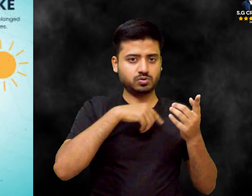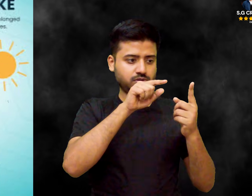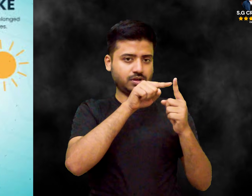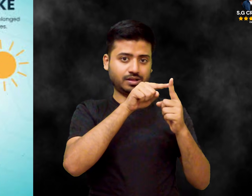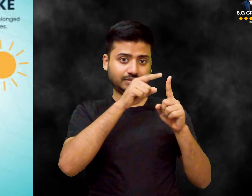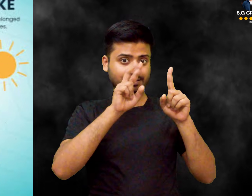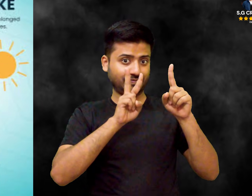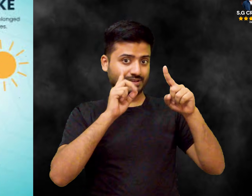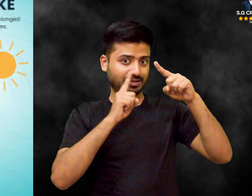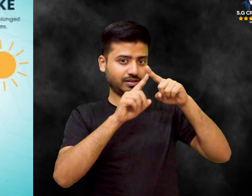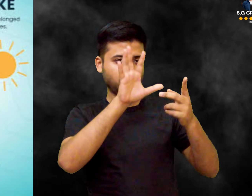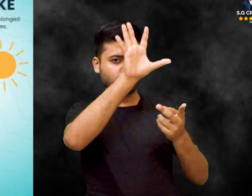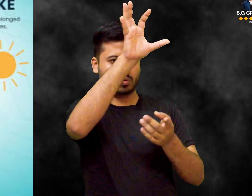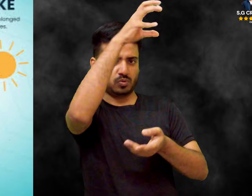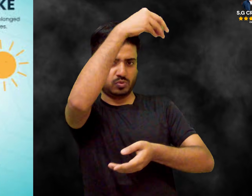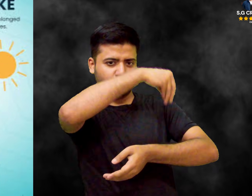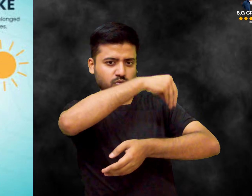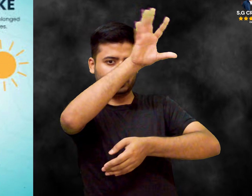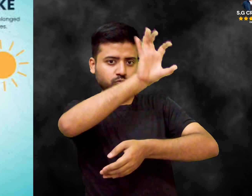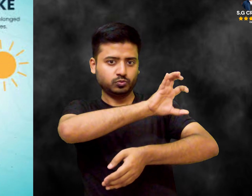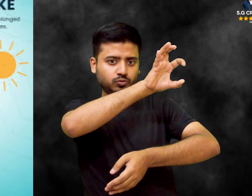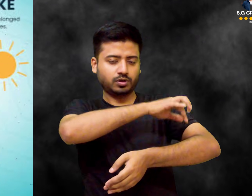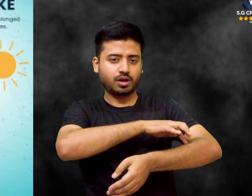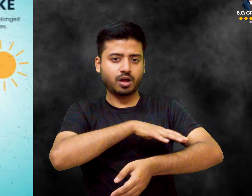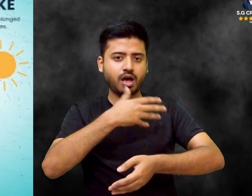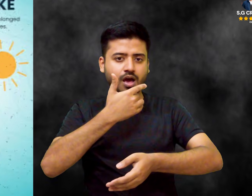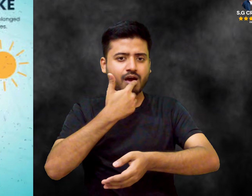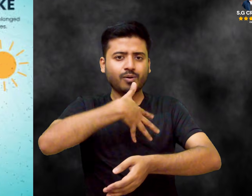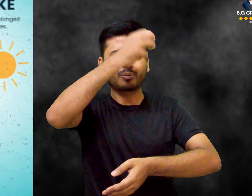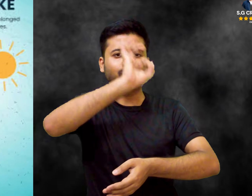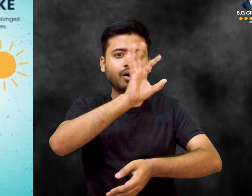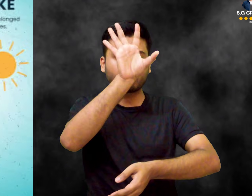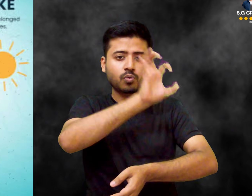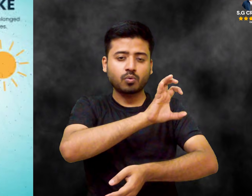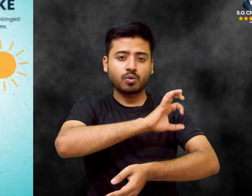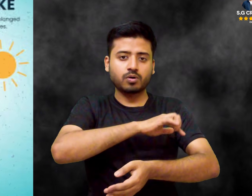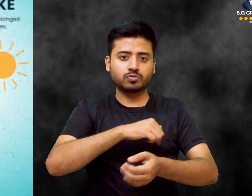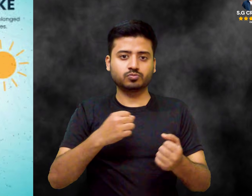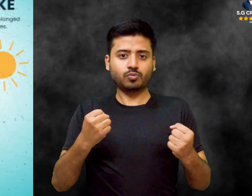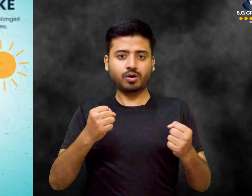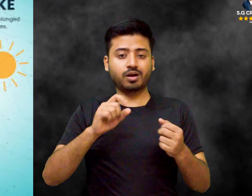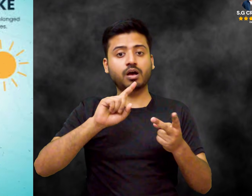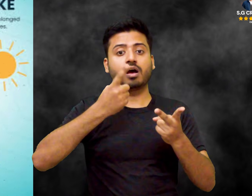vitamin D causes dangerously high calcium in the blood leading to kidney stones, kidney failure,